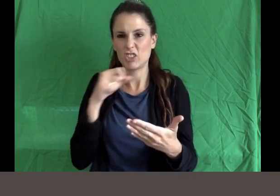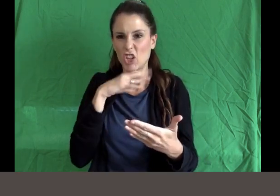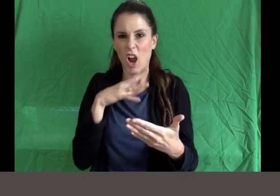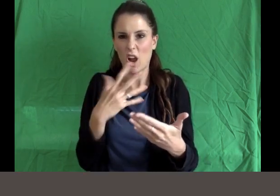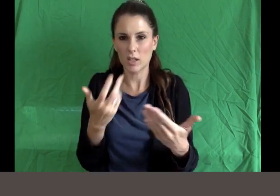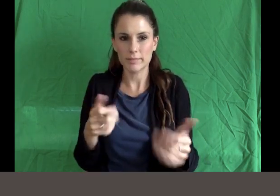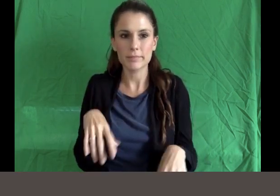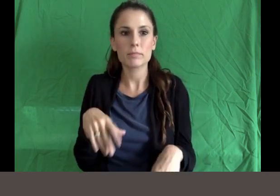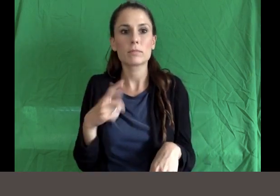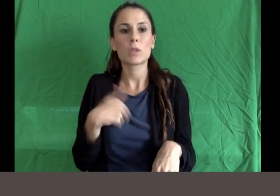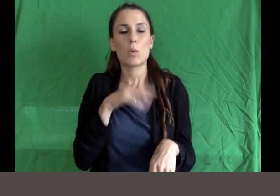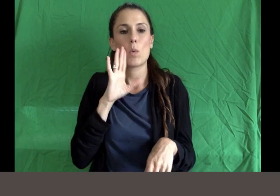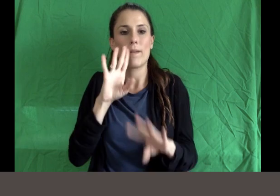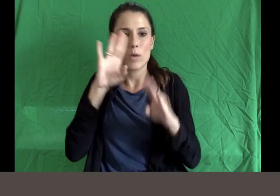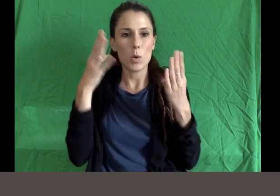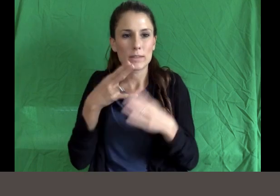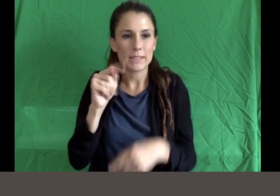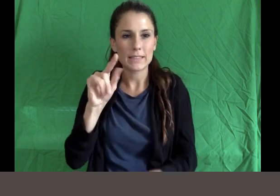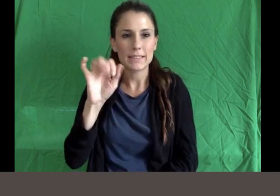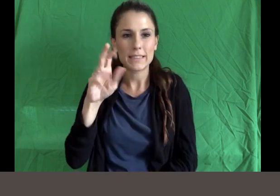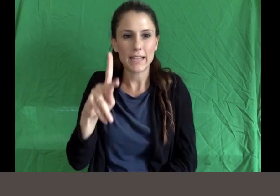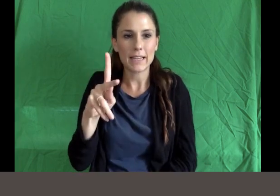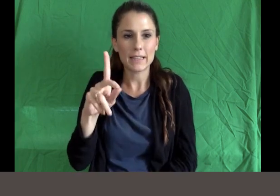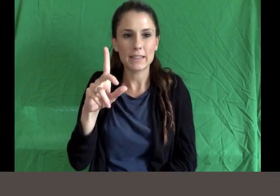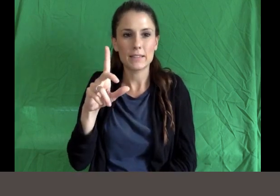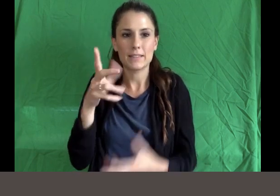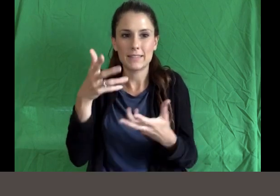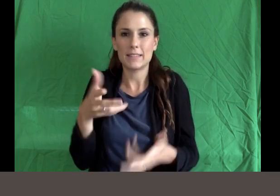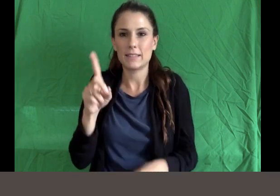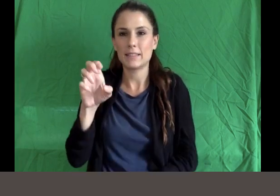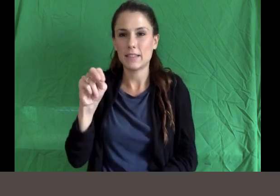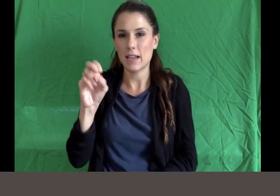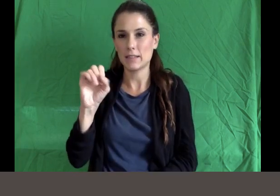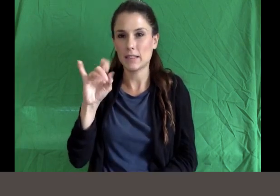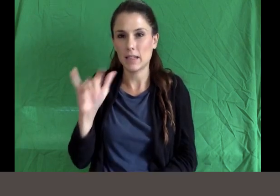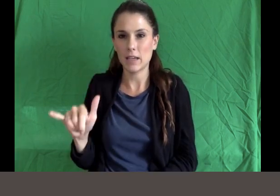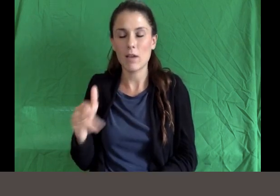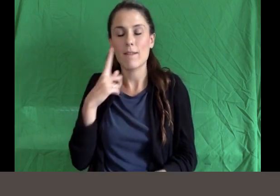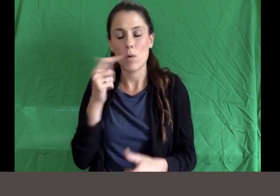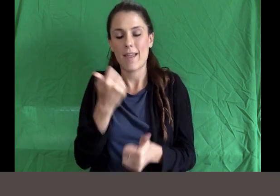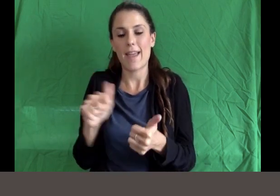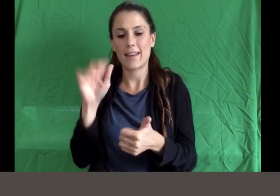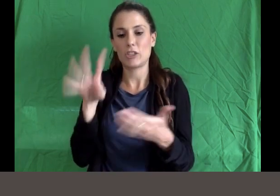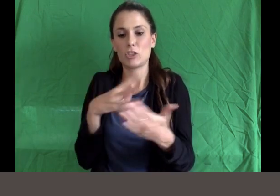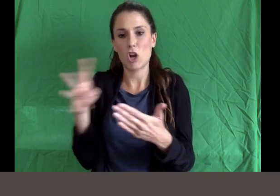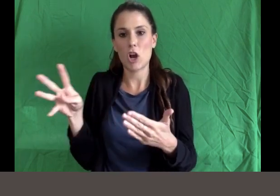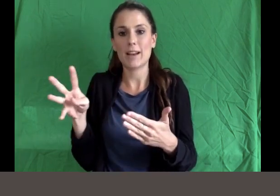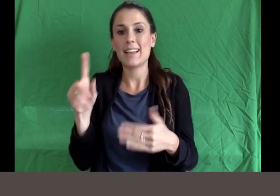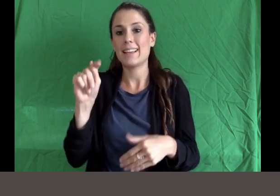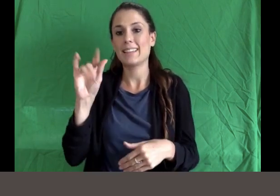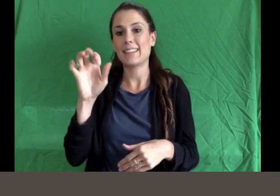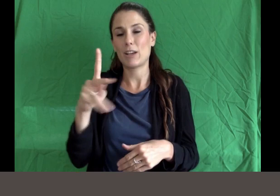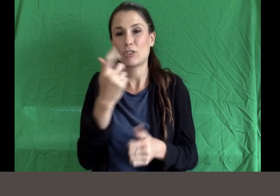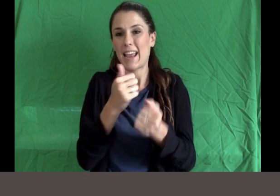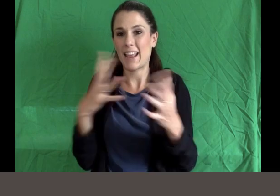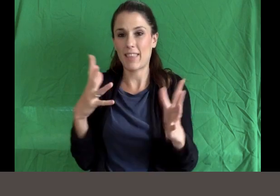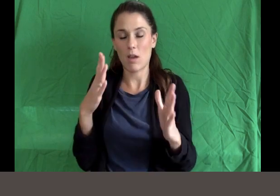axis and just by default Matplotlib uses what's called an auto locator and this means that it takes